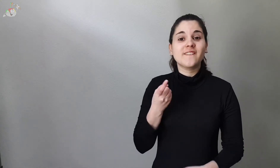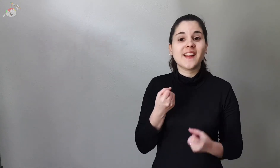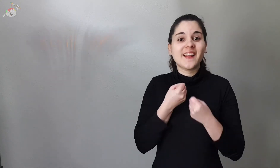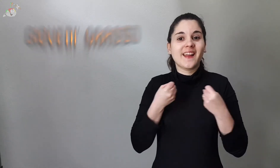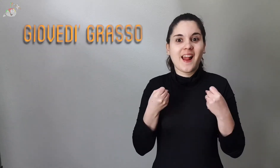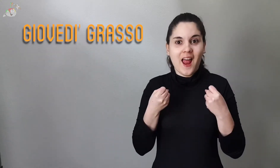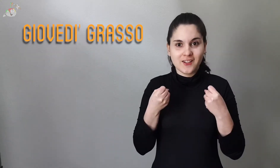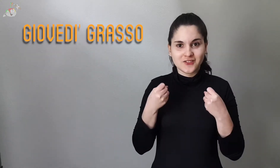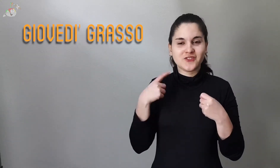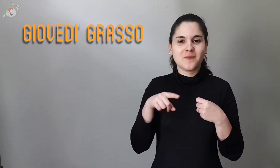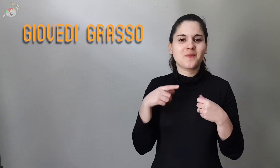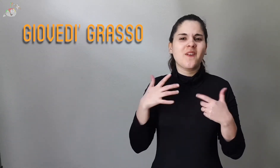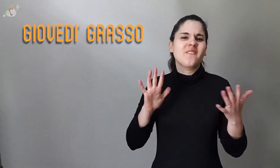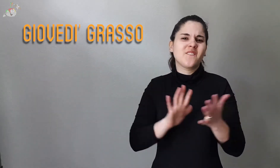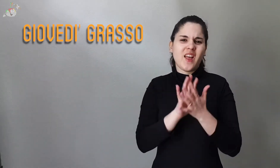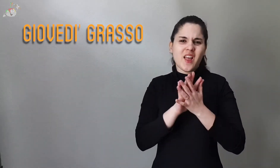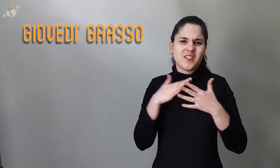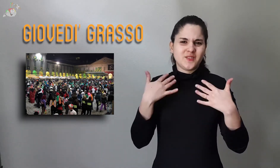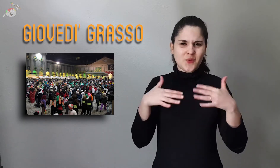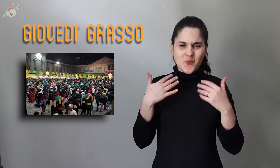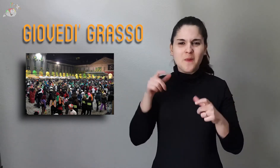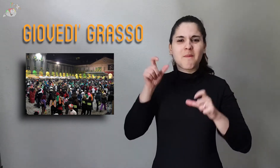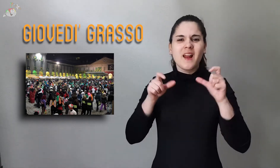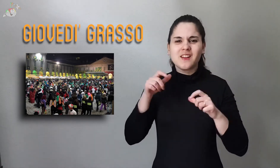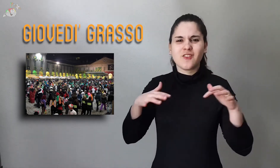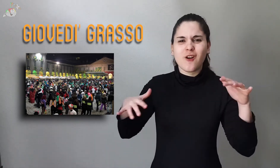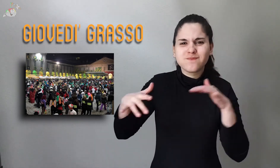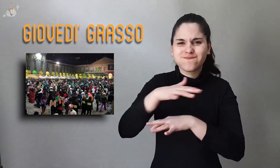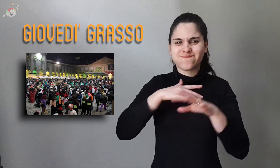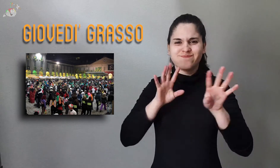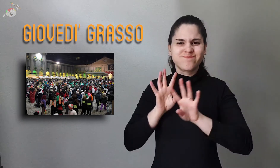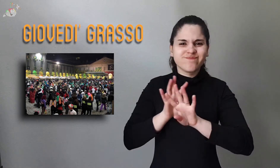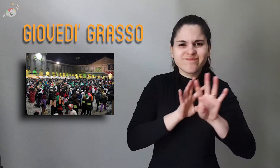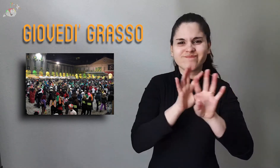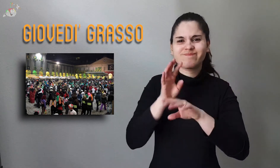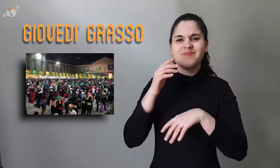Shrove Thursday is a big party, there are many people marching